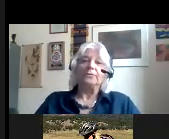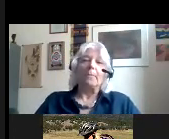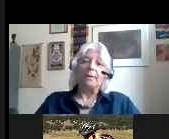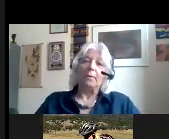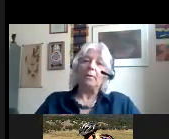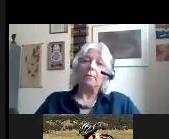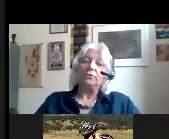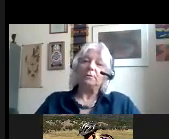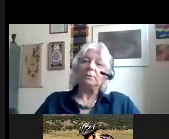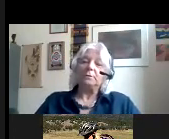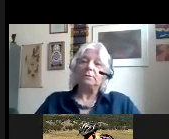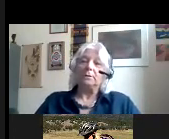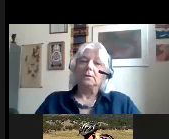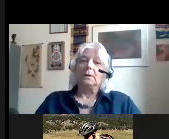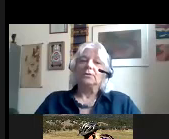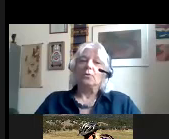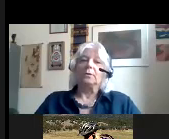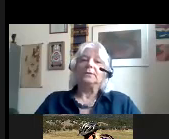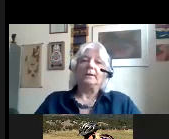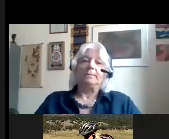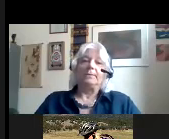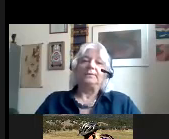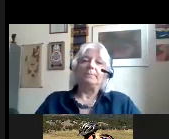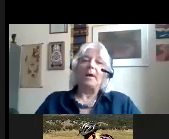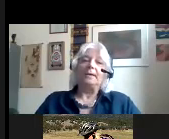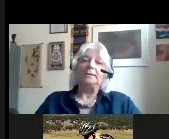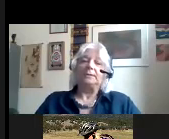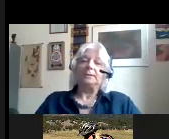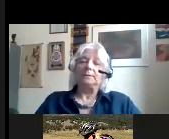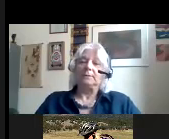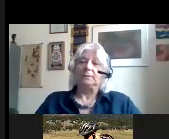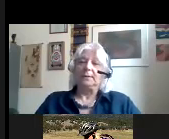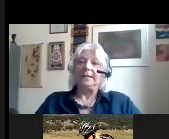microaggressions, towards implicit bias in any